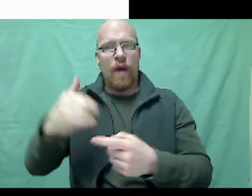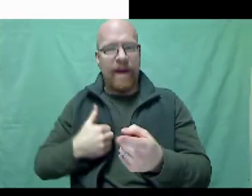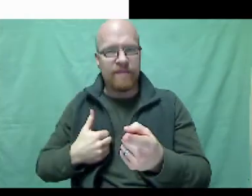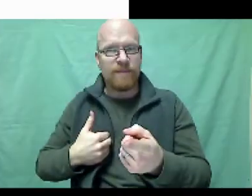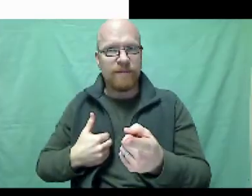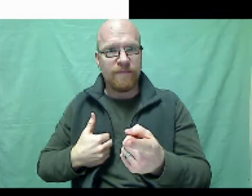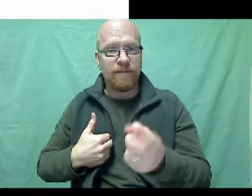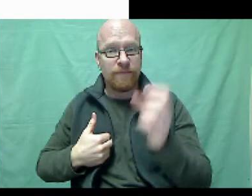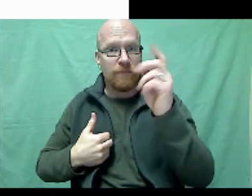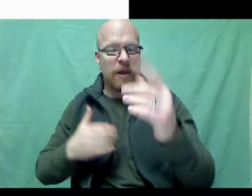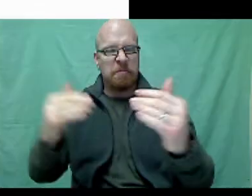It is a perfect square.